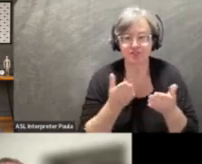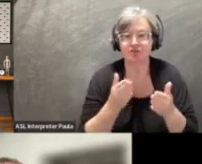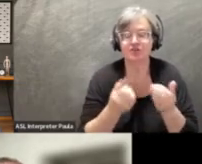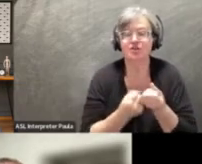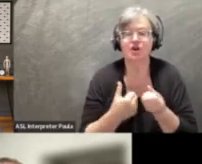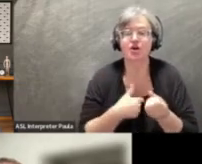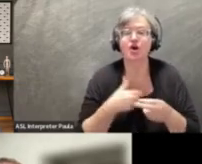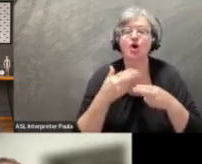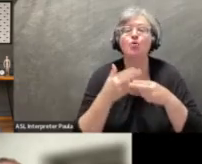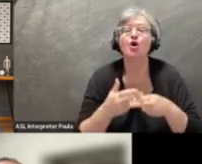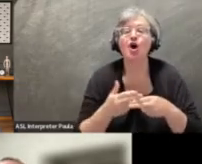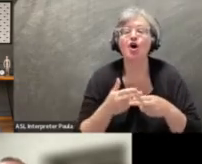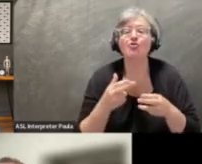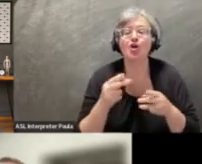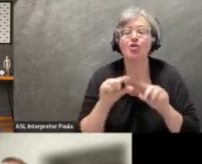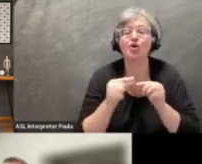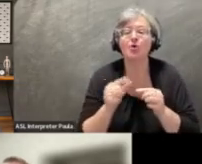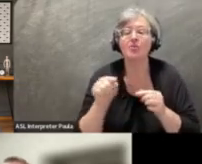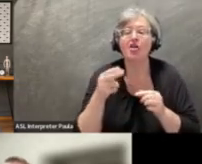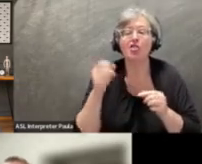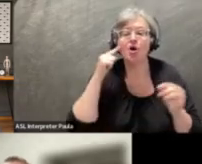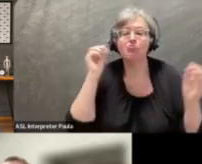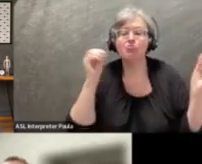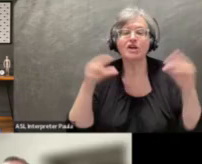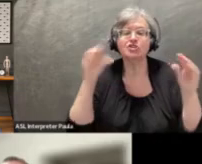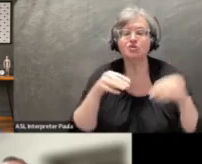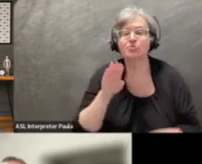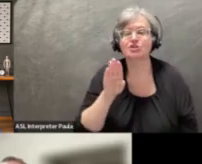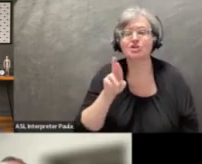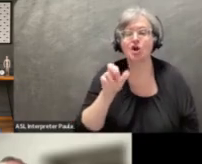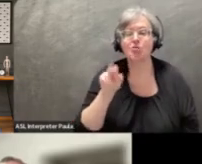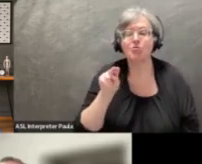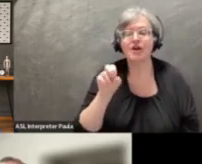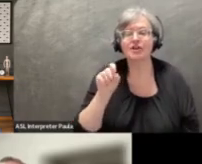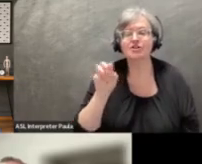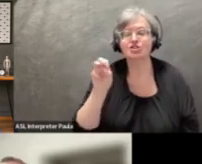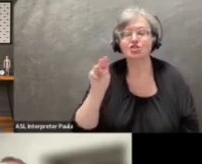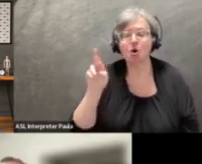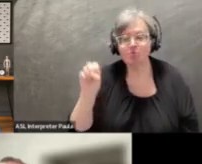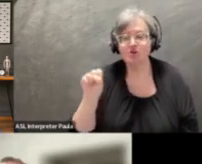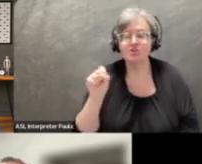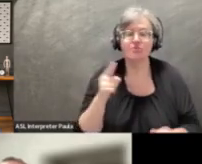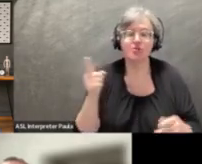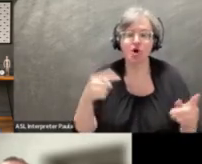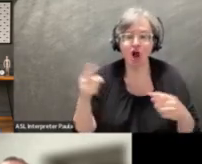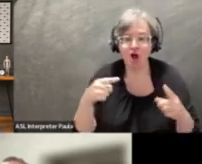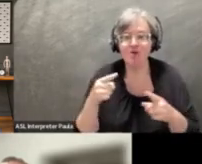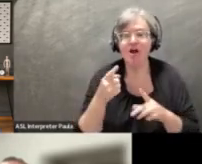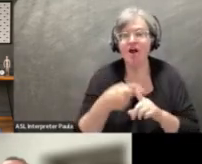Brainstormers. And every month, people would come and talk directly with me as the executive director about how things were going with our